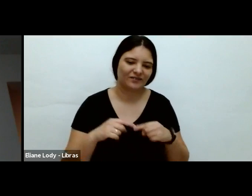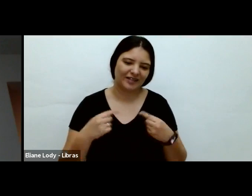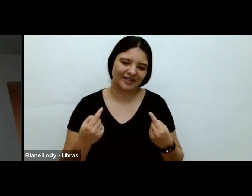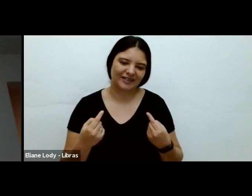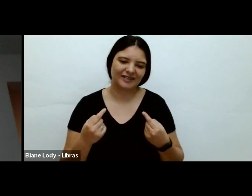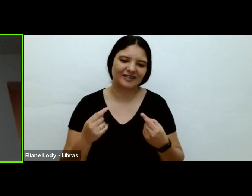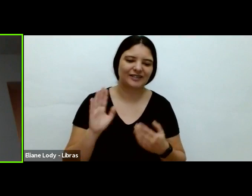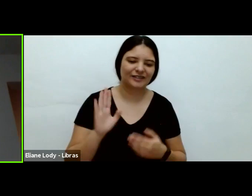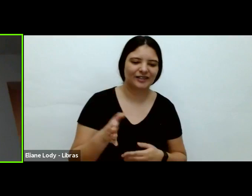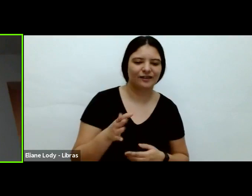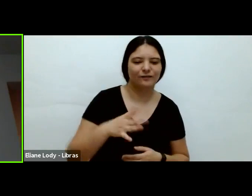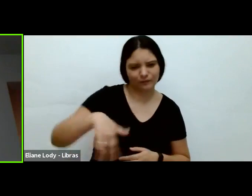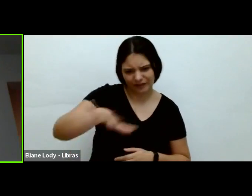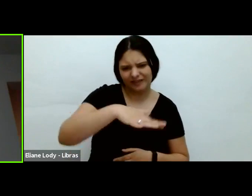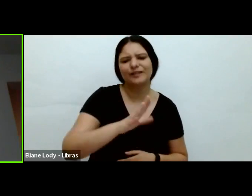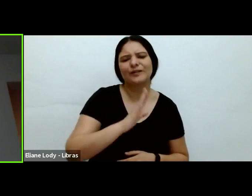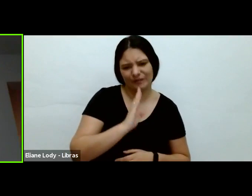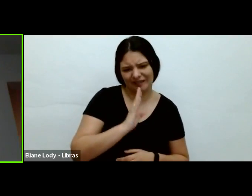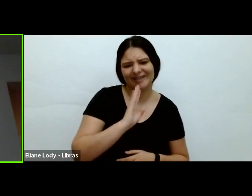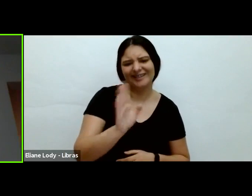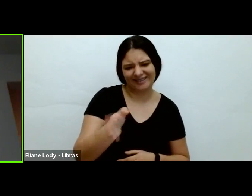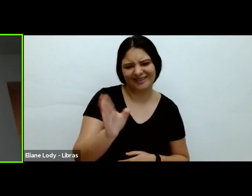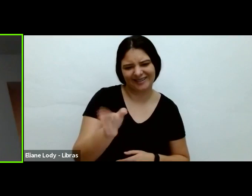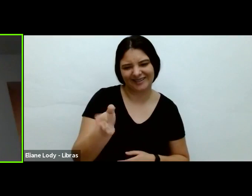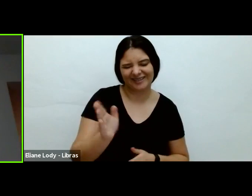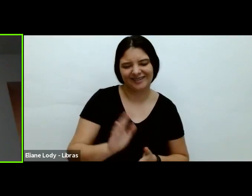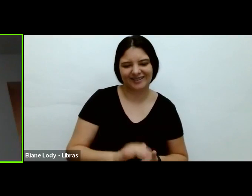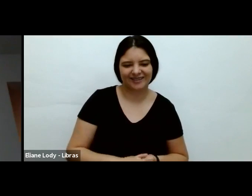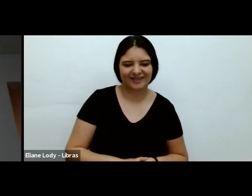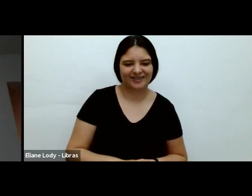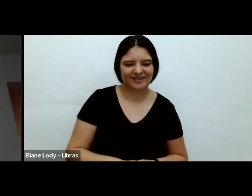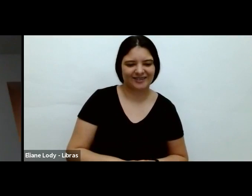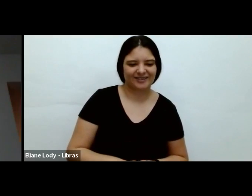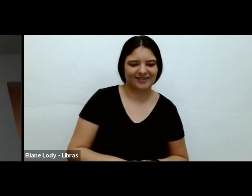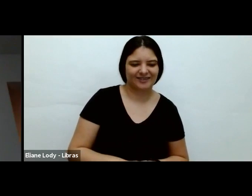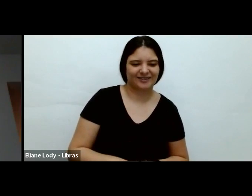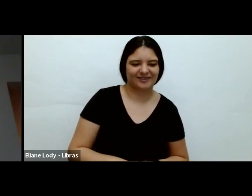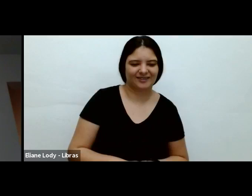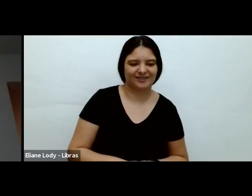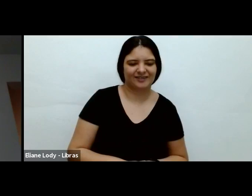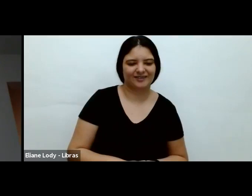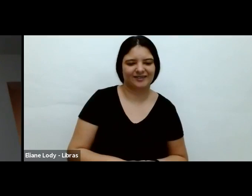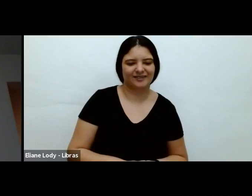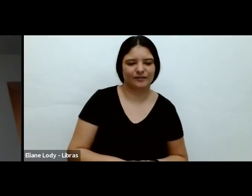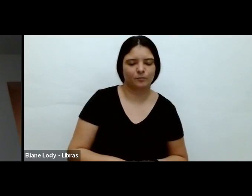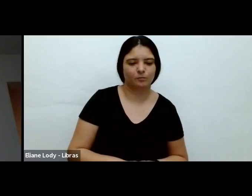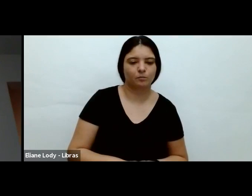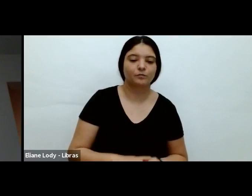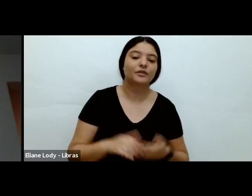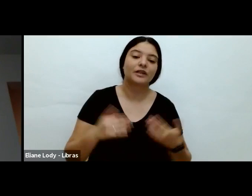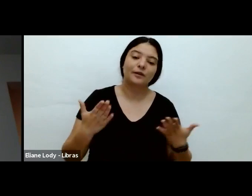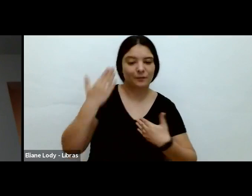least ratio is familiar with, with them. hem. Okay Okay. Okay, so thank you